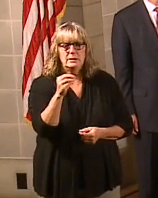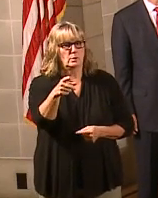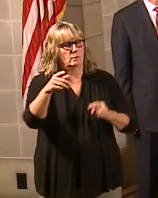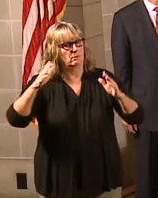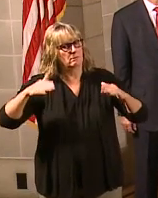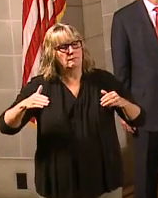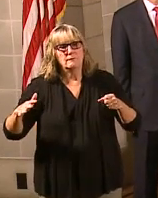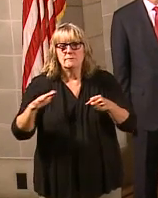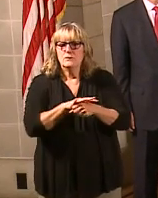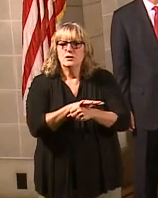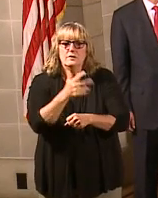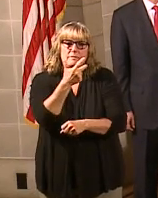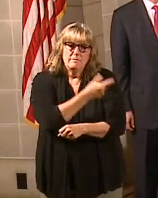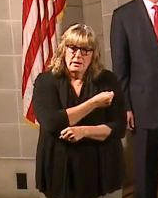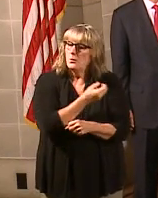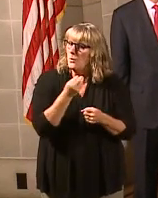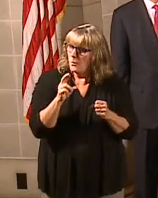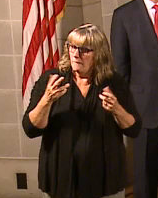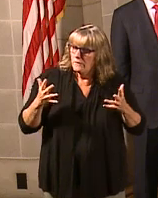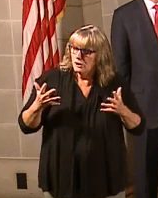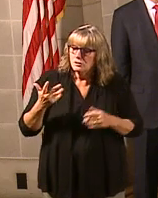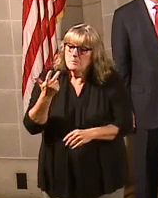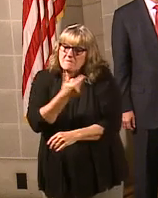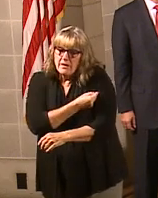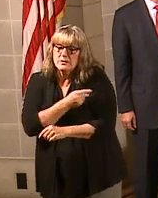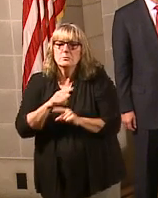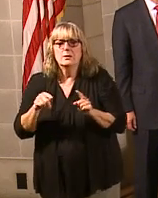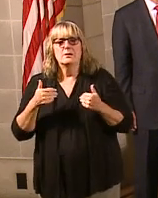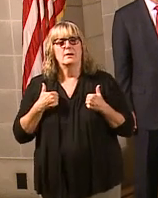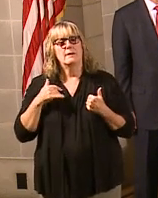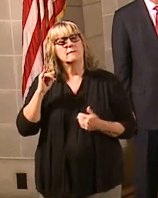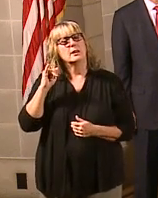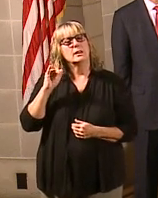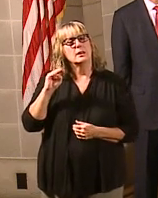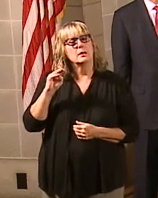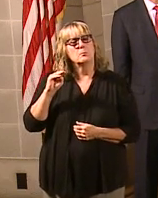OF AGE OR OLDER.